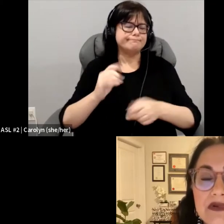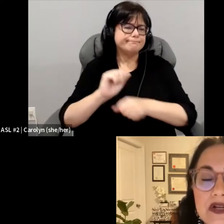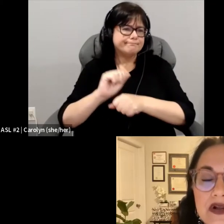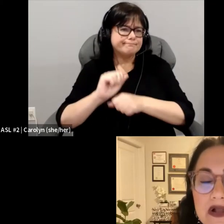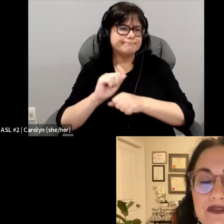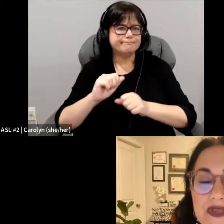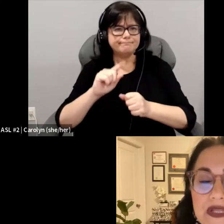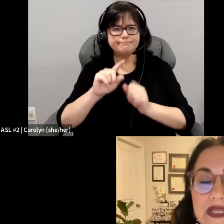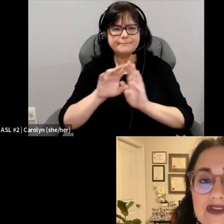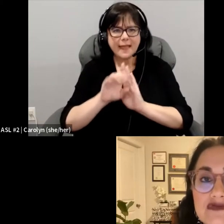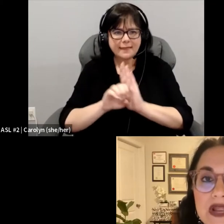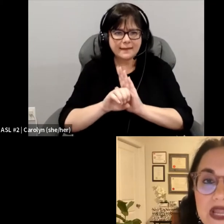I RECALL BEING ENRAGED.